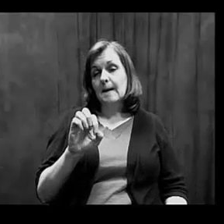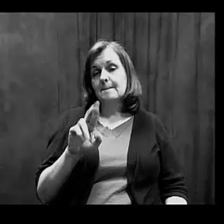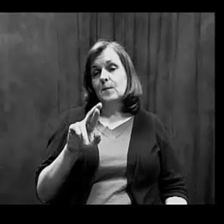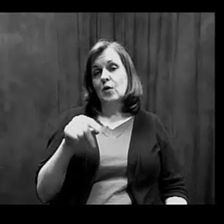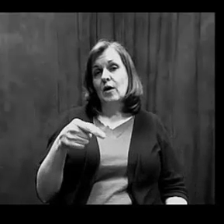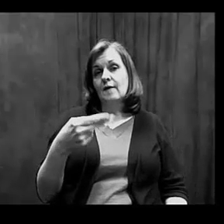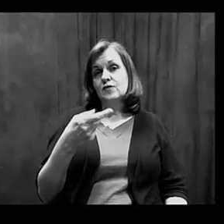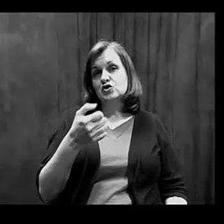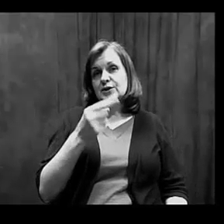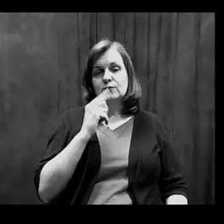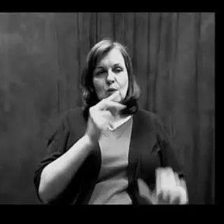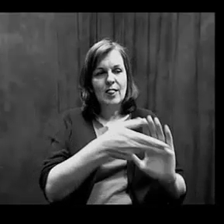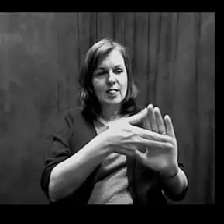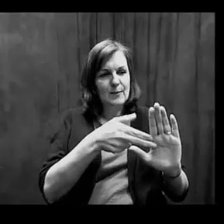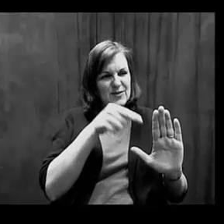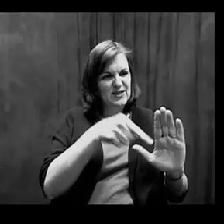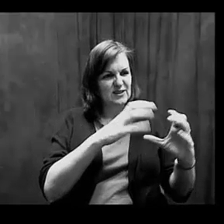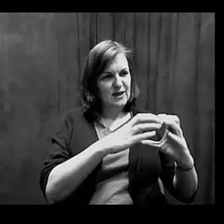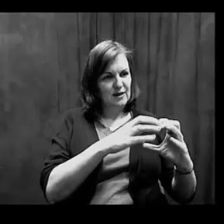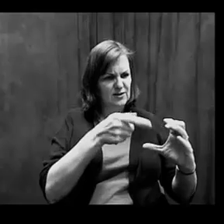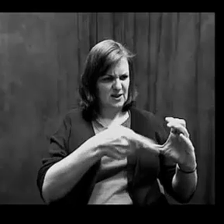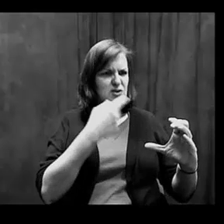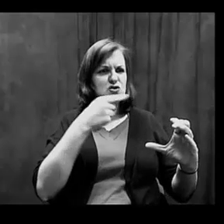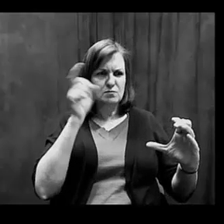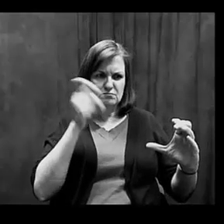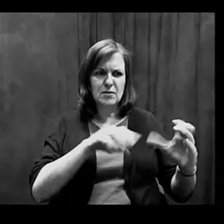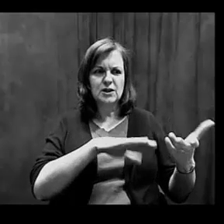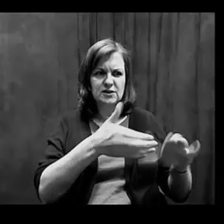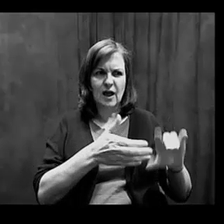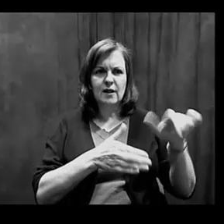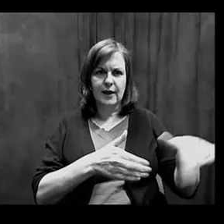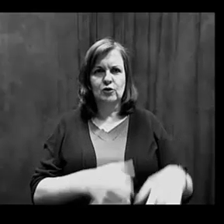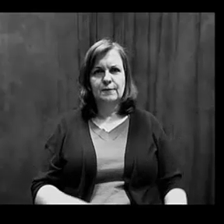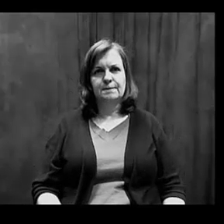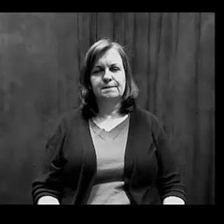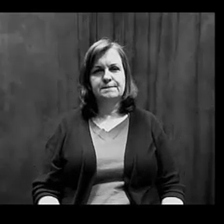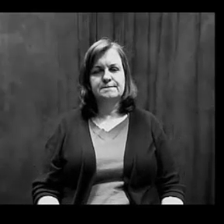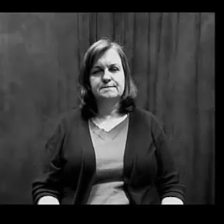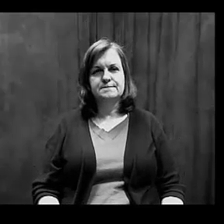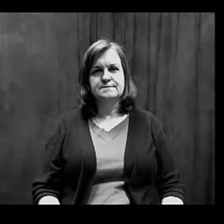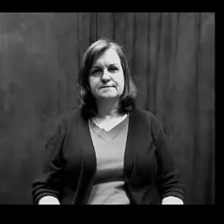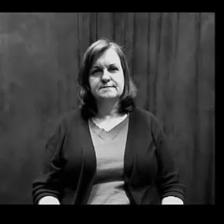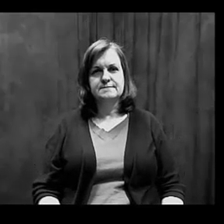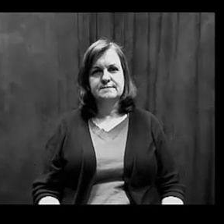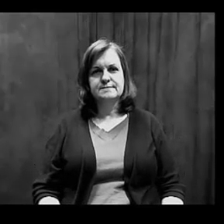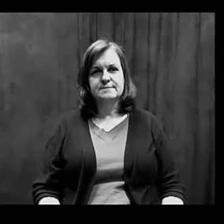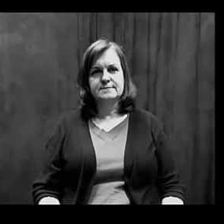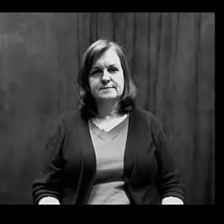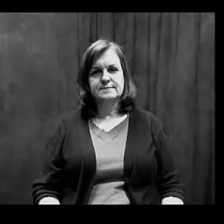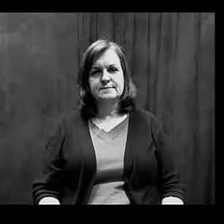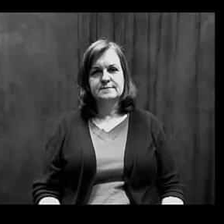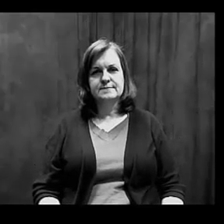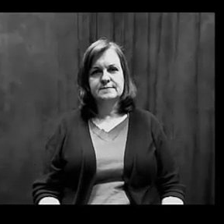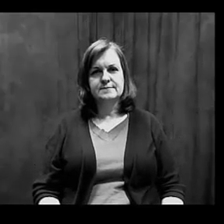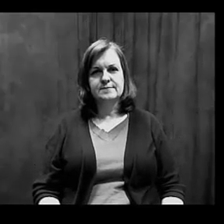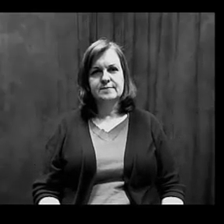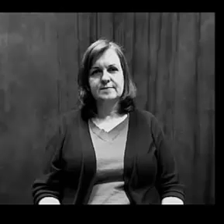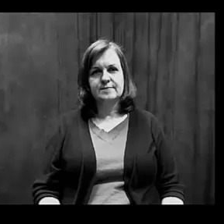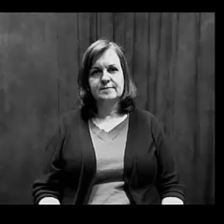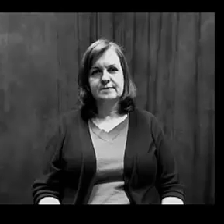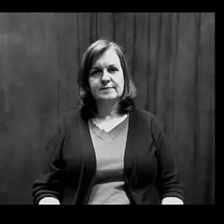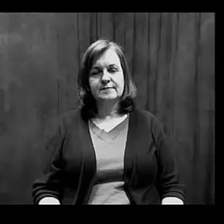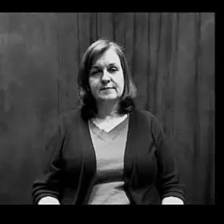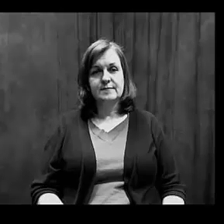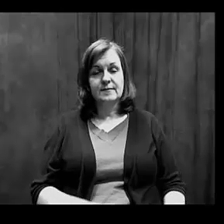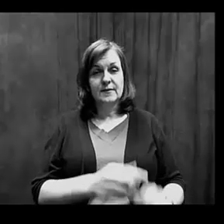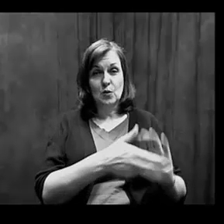chemicals and morphogens and are gonna say this cell must die